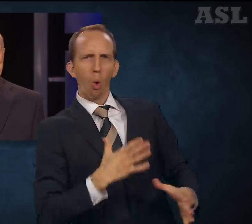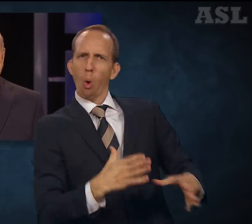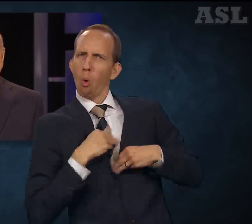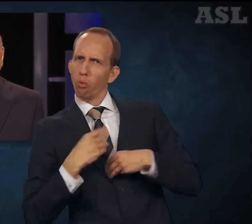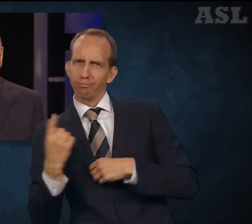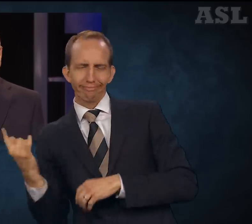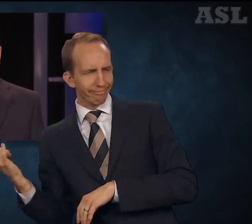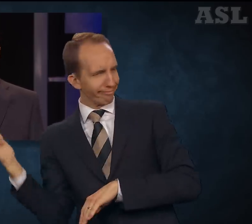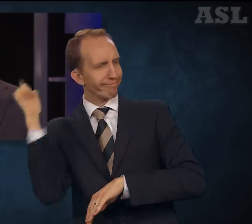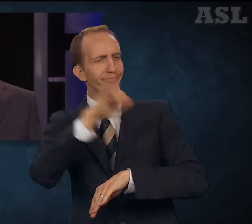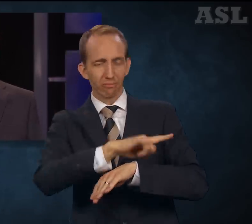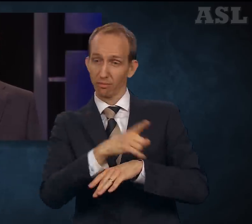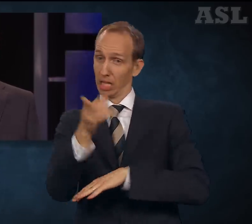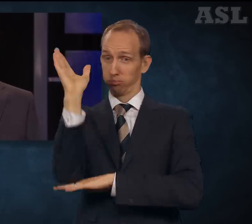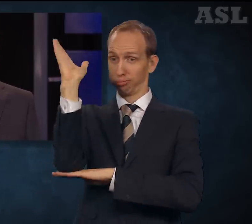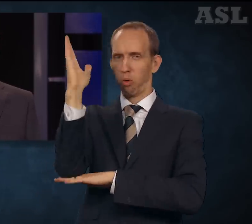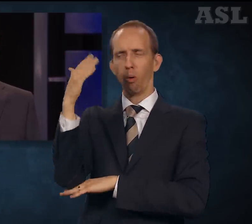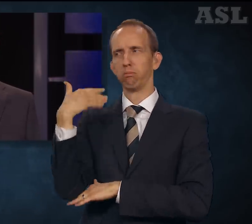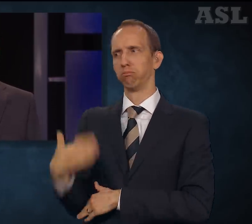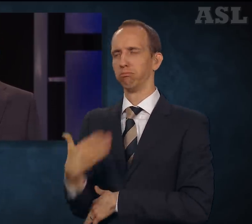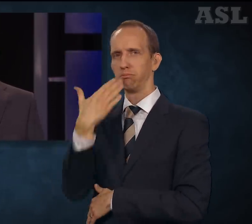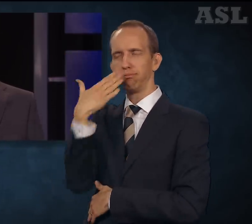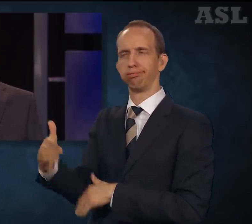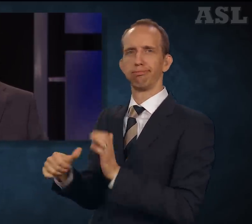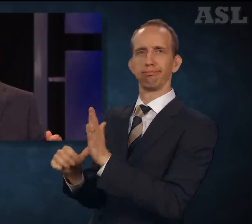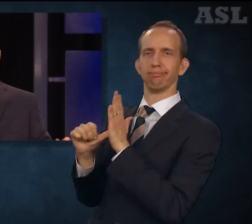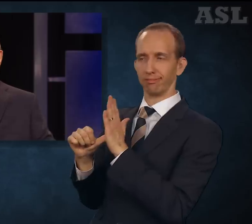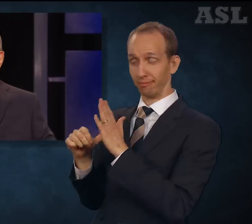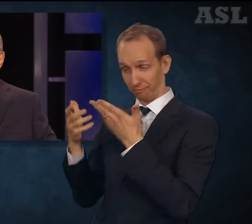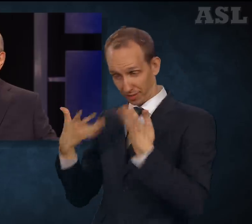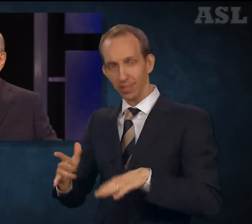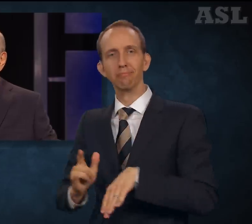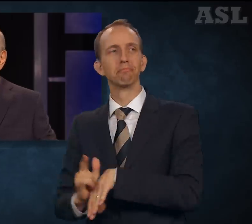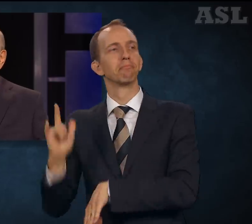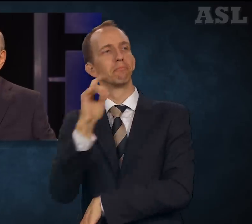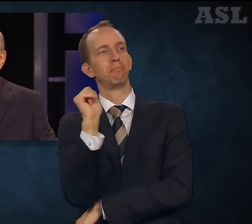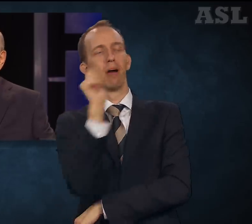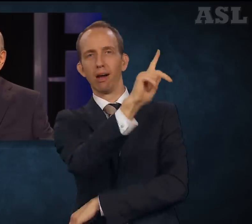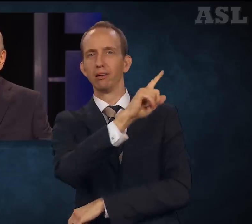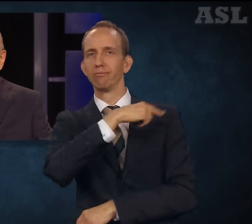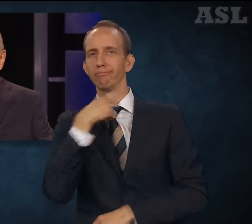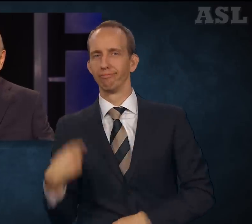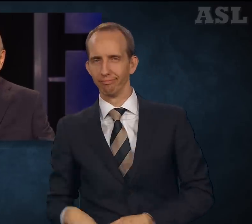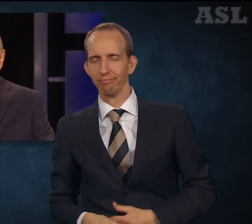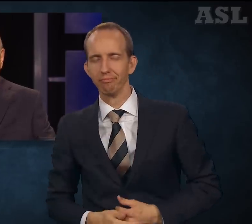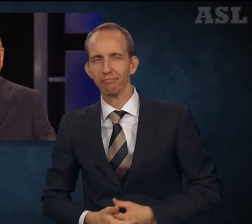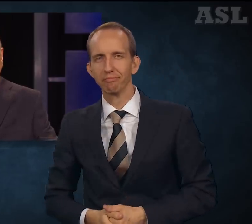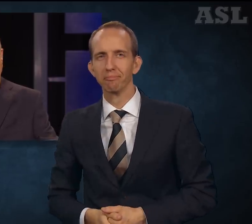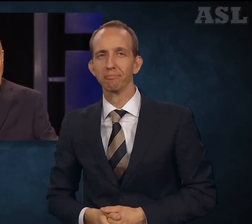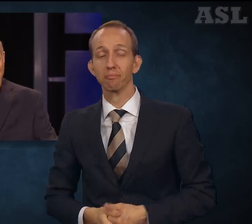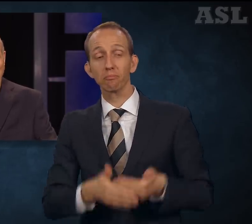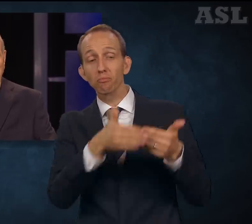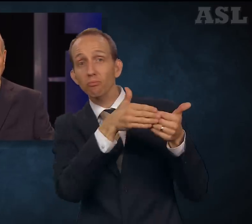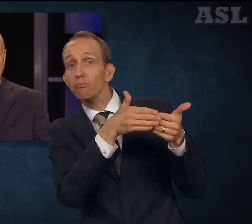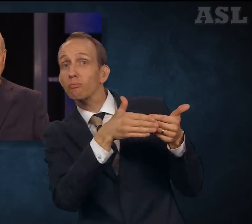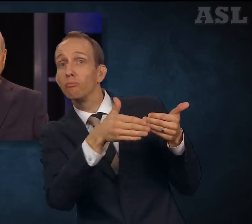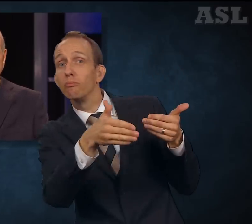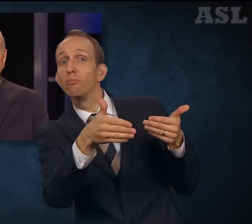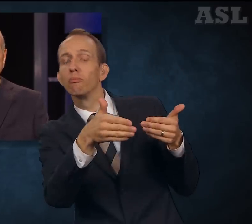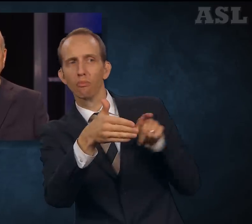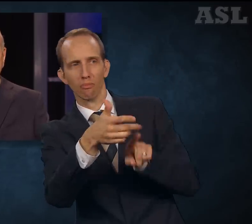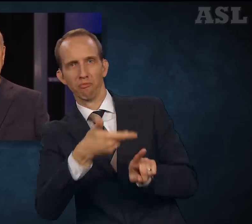HE GLADLY ACCEPTED AND DID